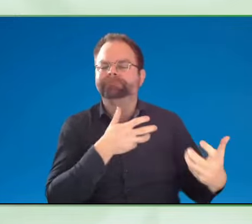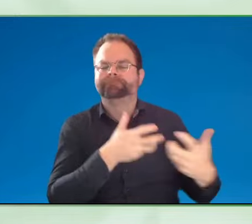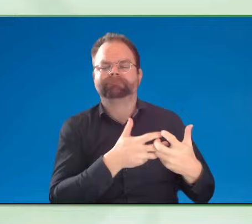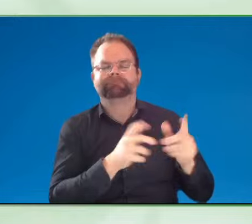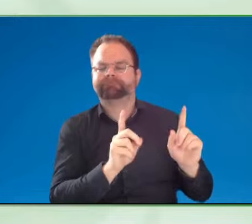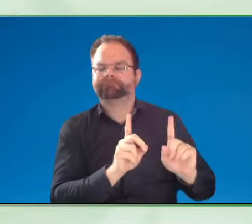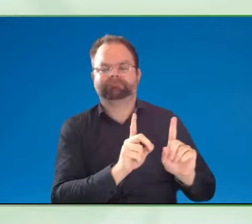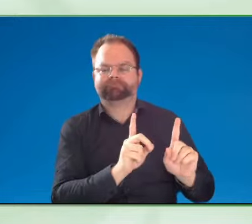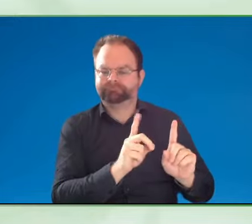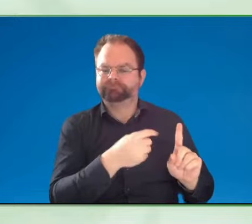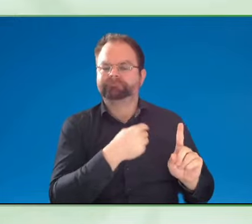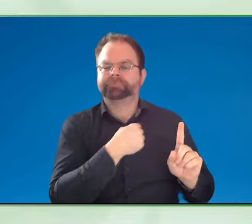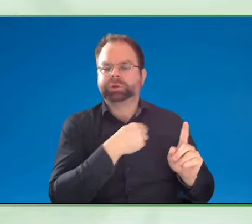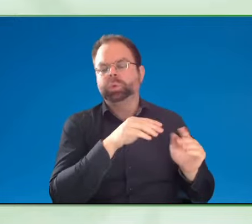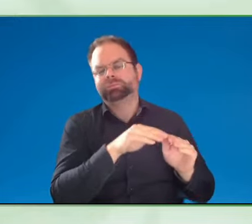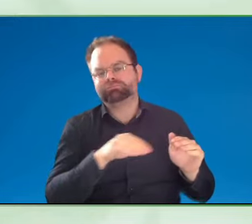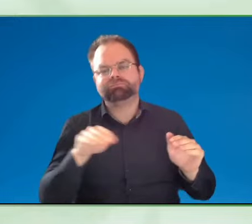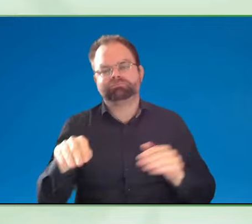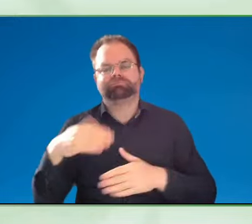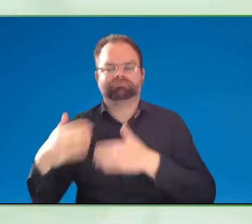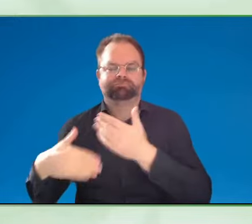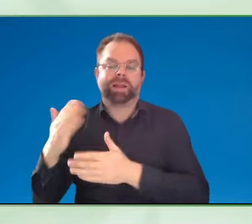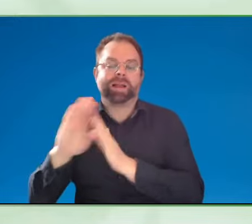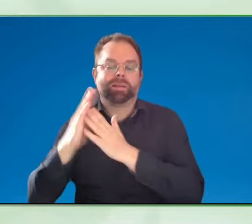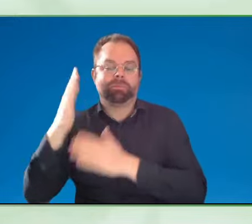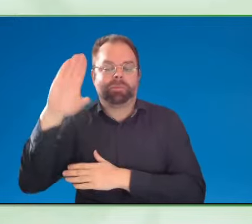So let's talk about the library.